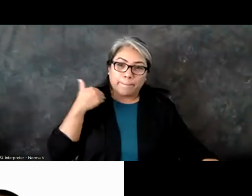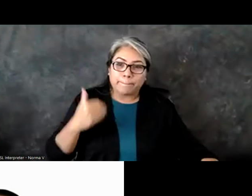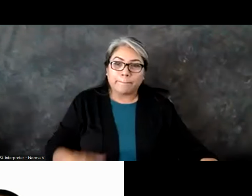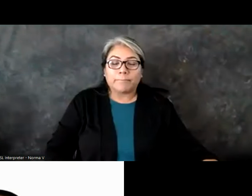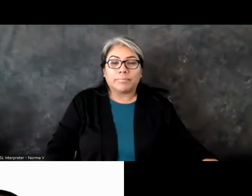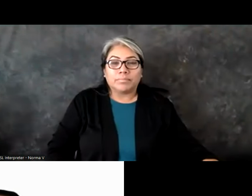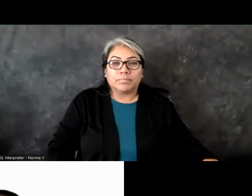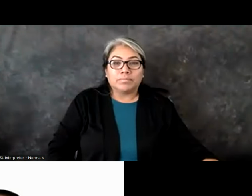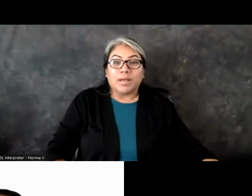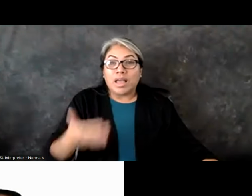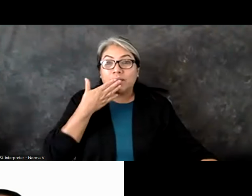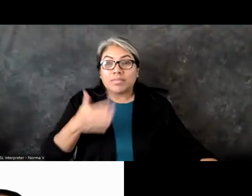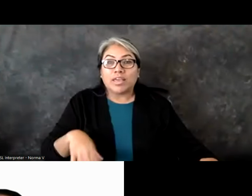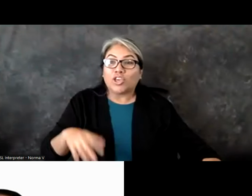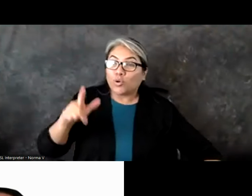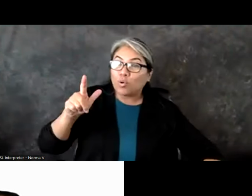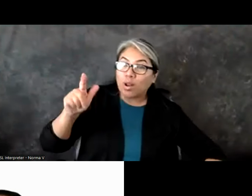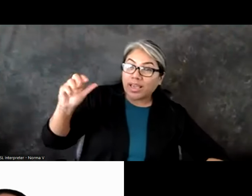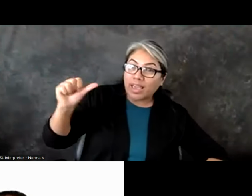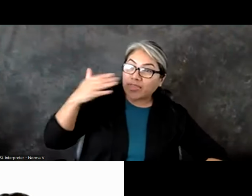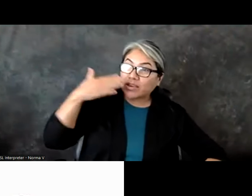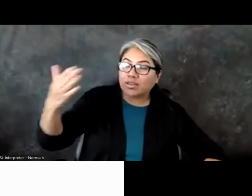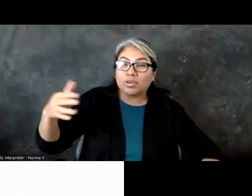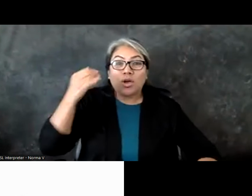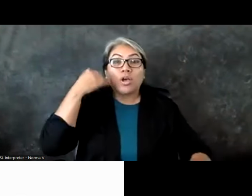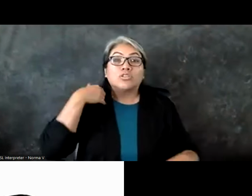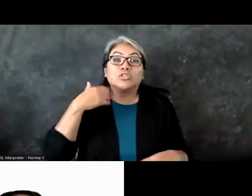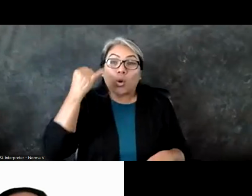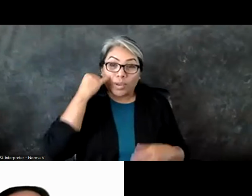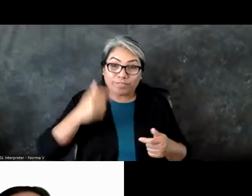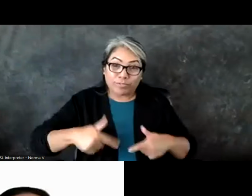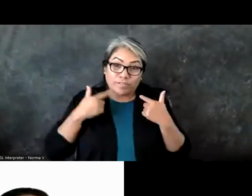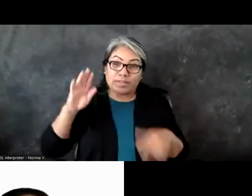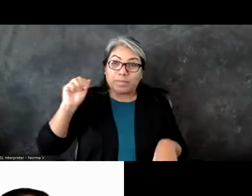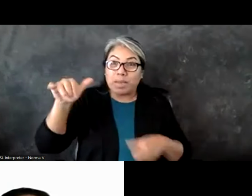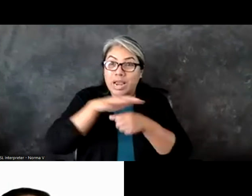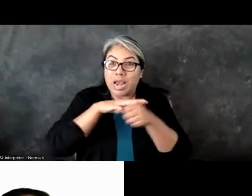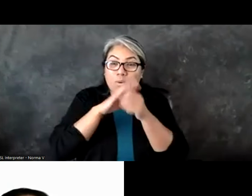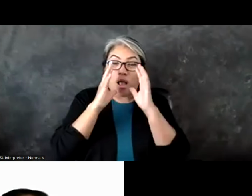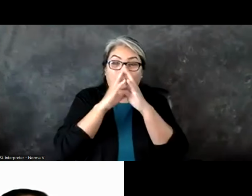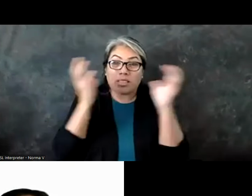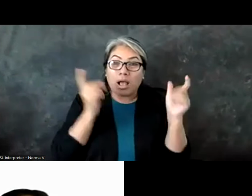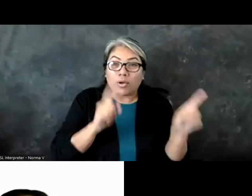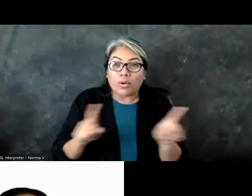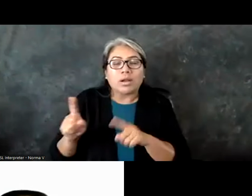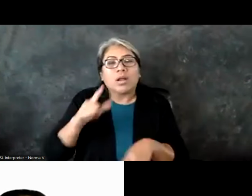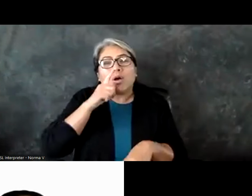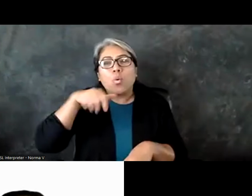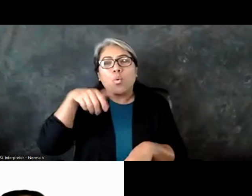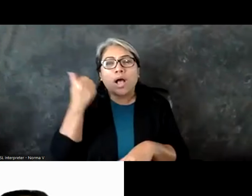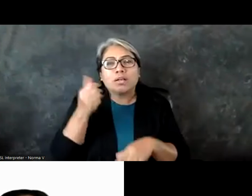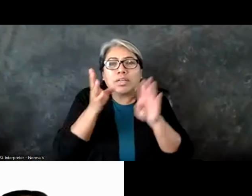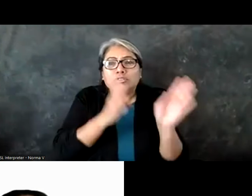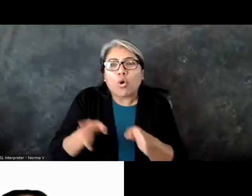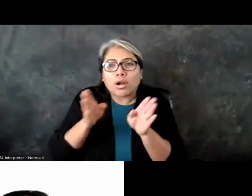SFDSA, health care for all. So please come. And get in contact with us. » JESSICA LEHMAN: Thank you,